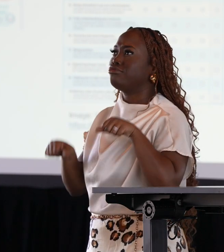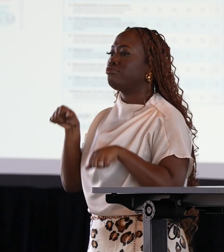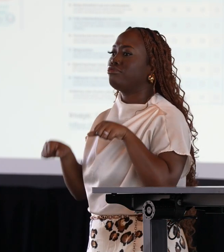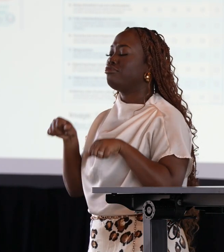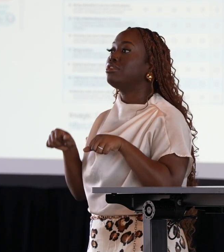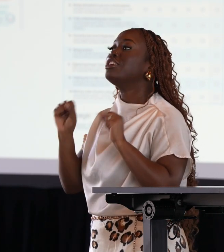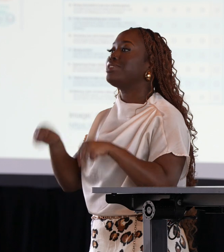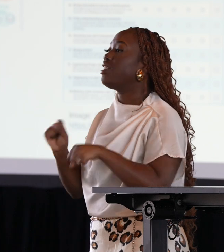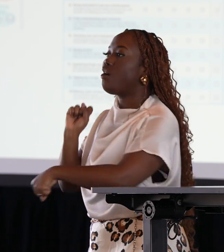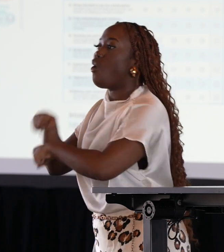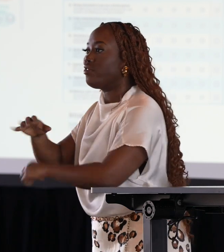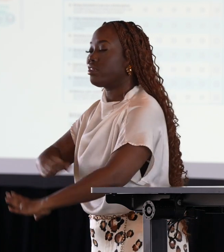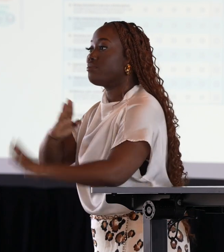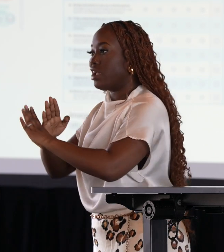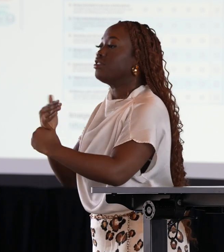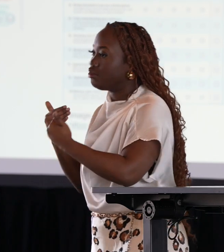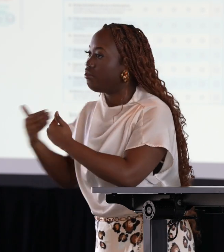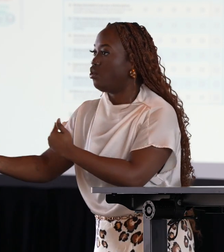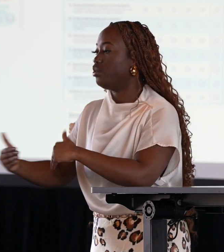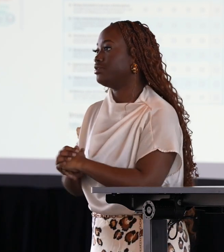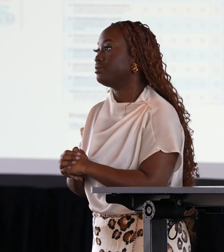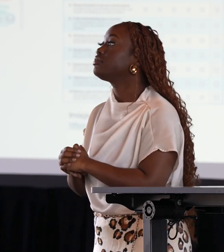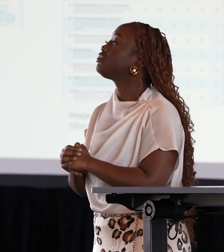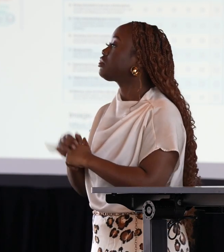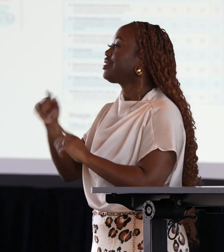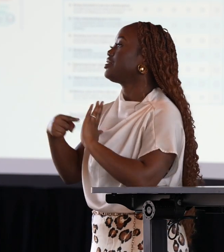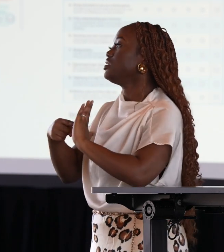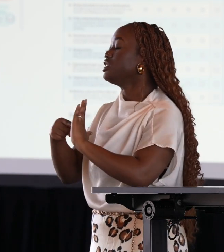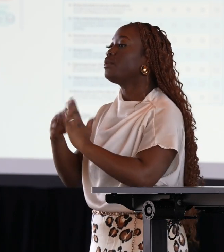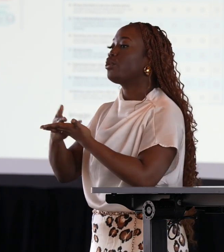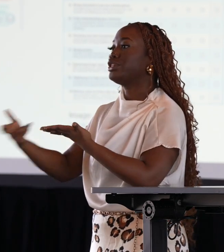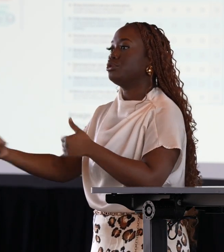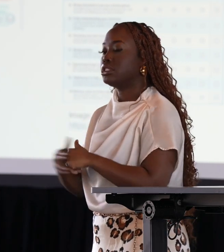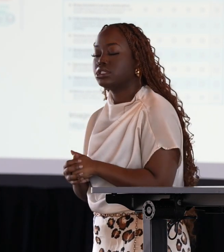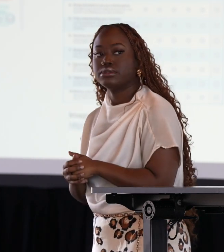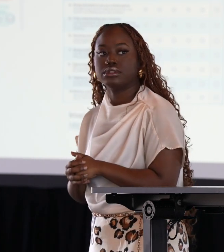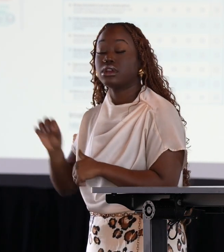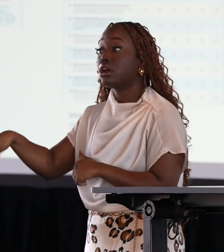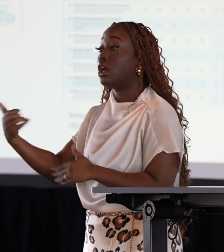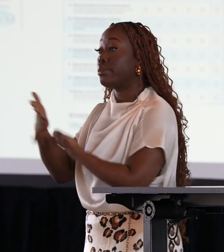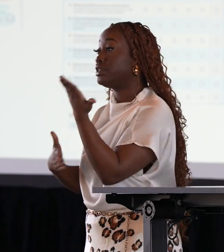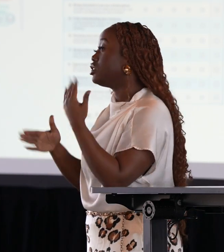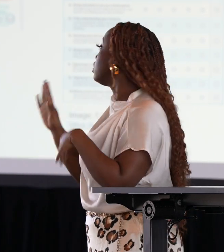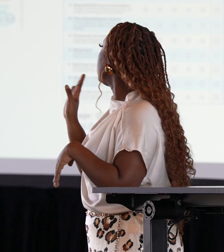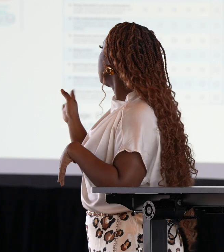overcome barriers and move people forward. So that's an example of a resource. The other piece on the side is hard to